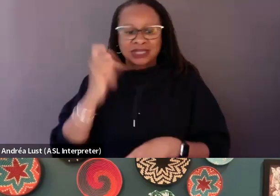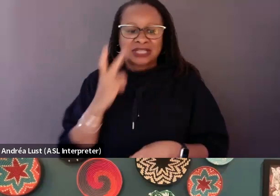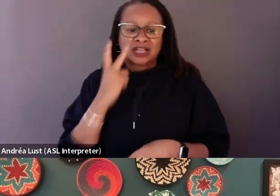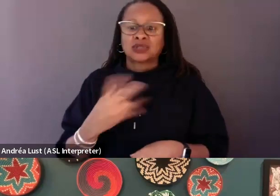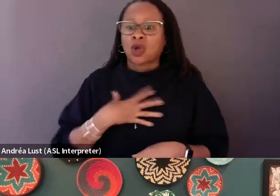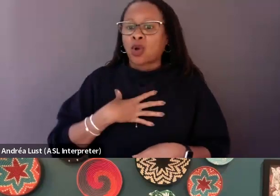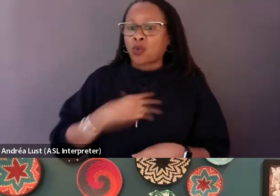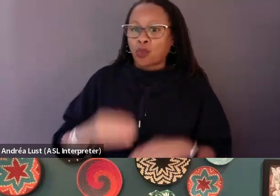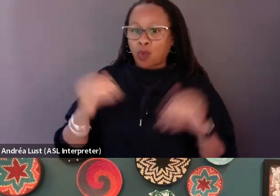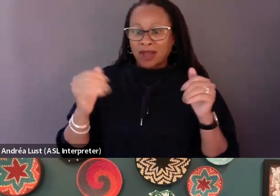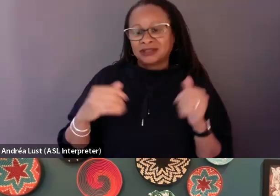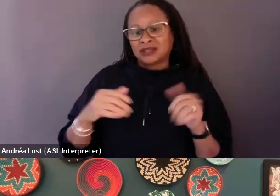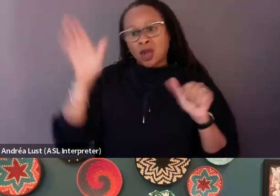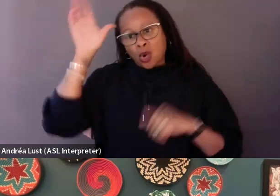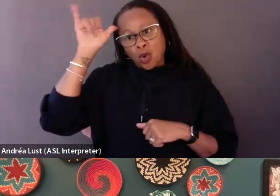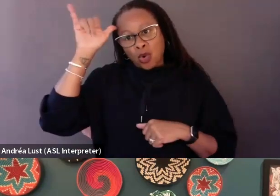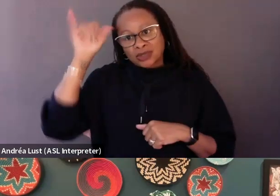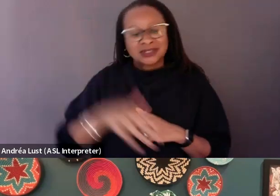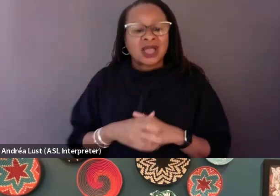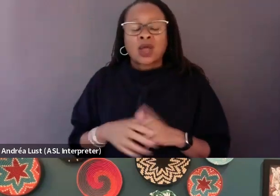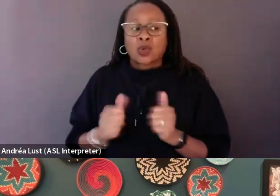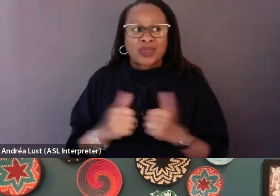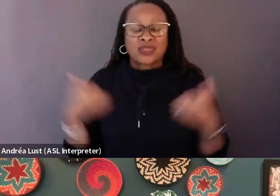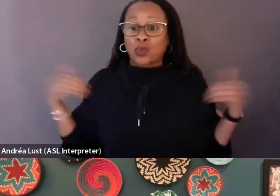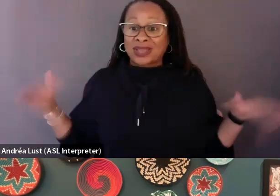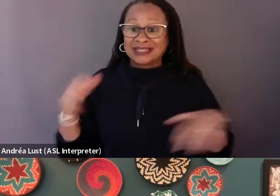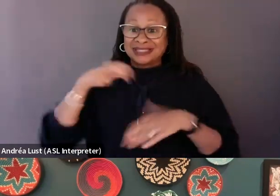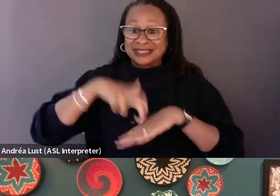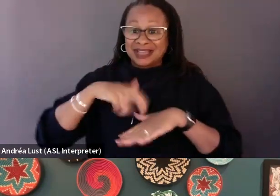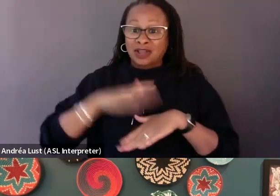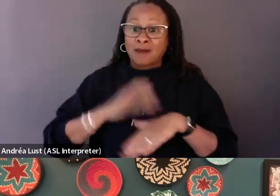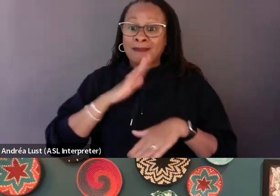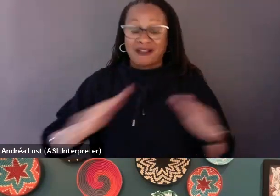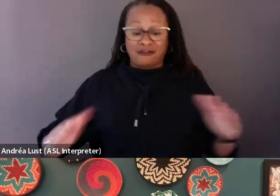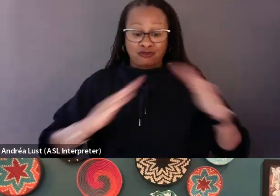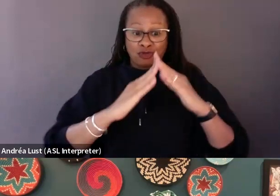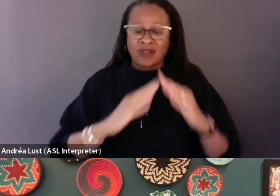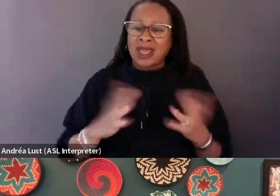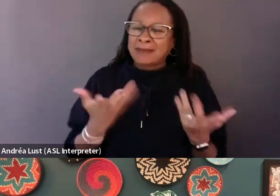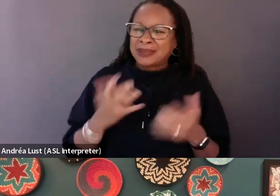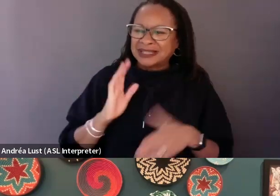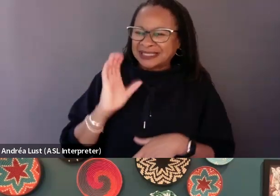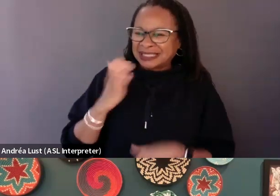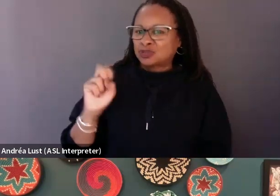with wings standing on top of my roof. Now this may sound superstitious to some, but you know, the faith, the belief,